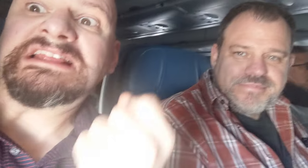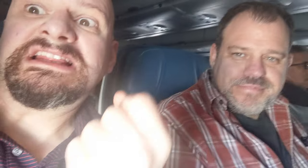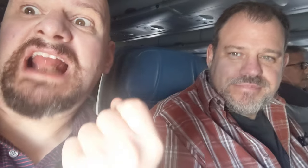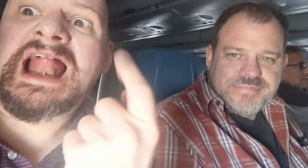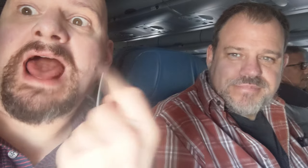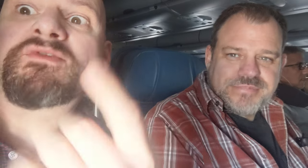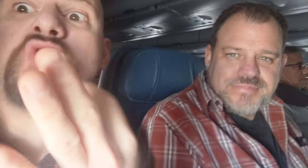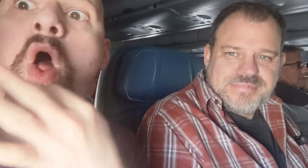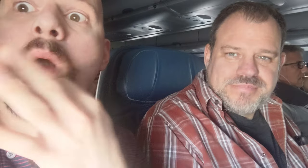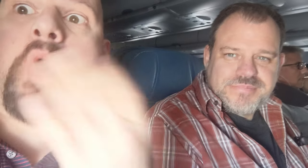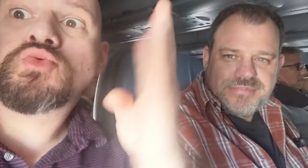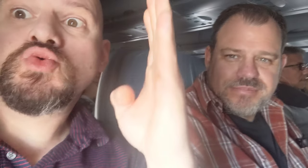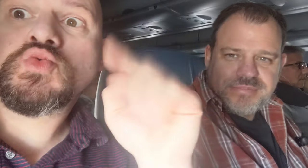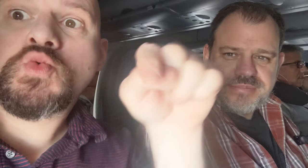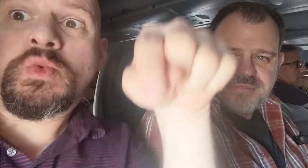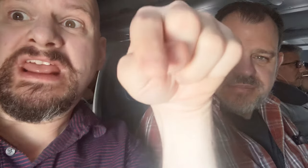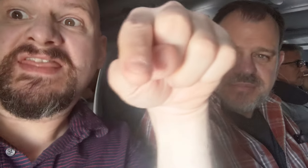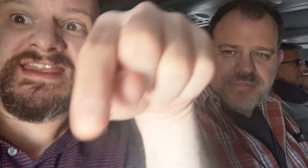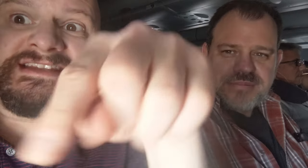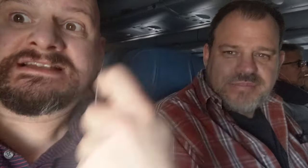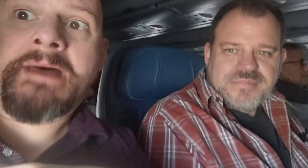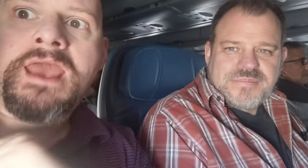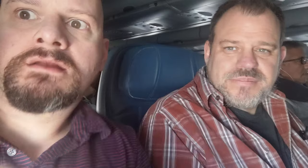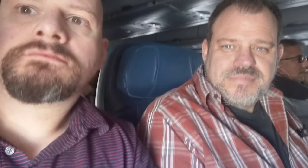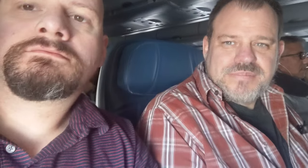It's around 11 and it's going to be noon in Spain.